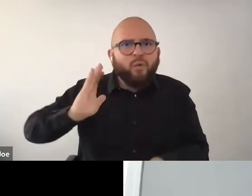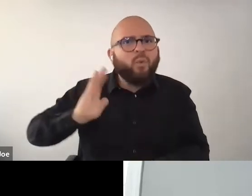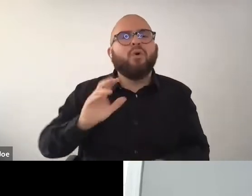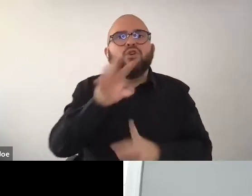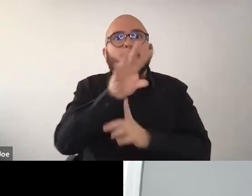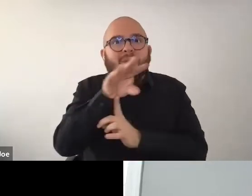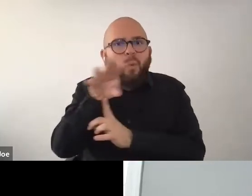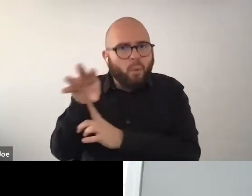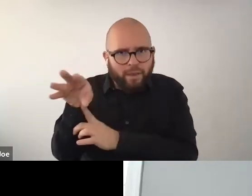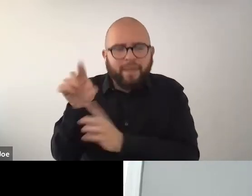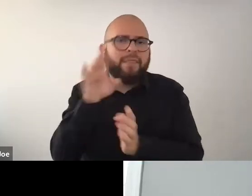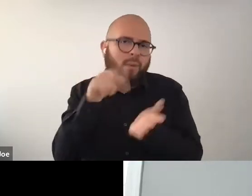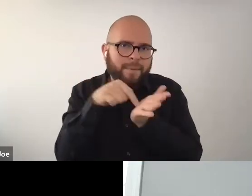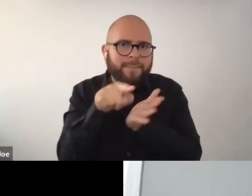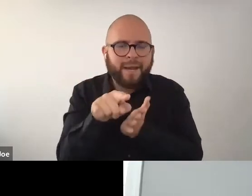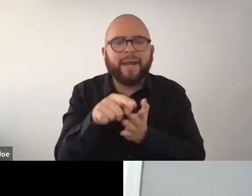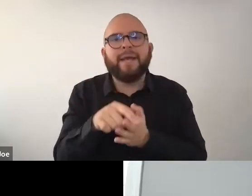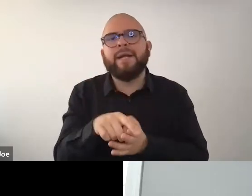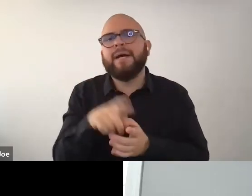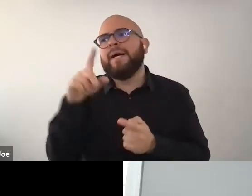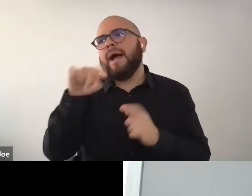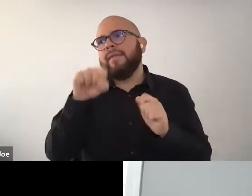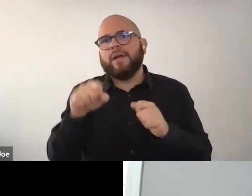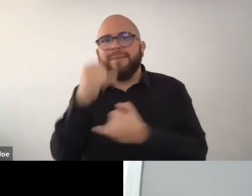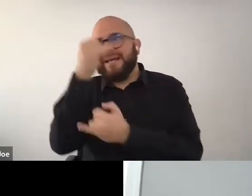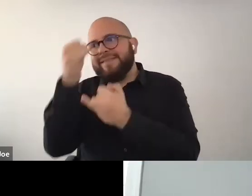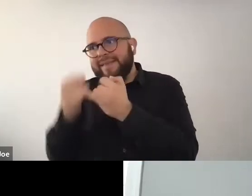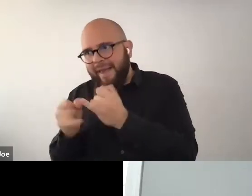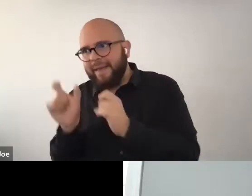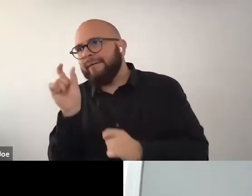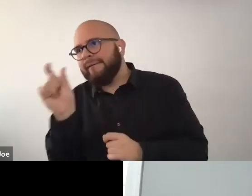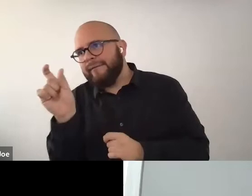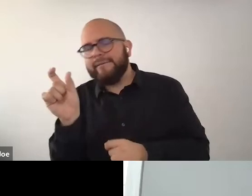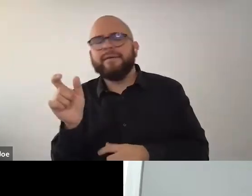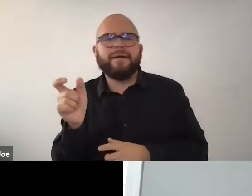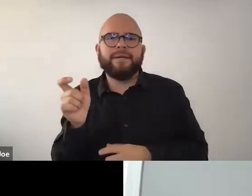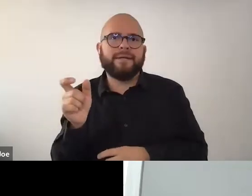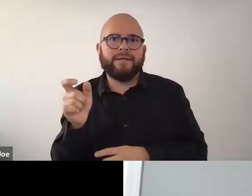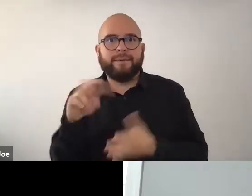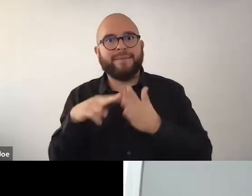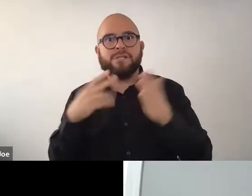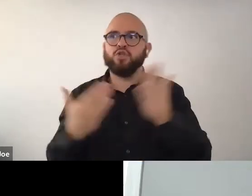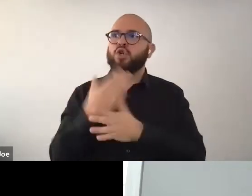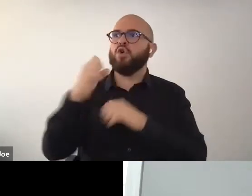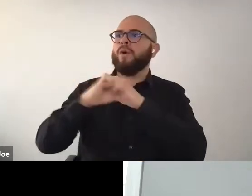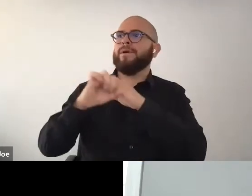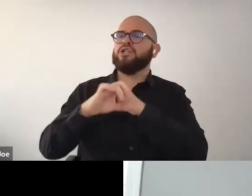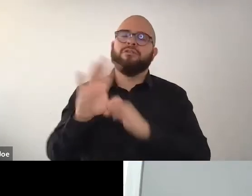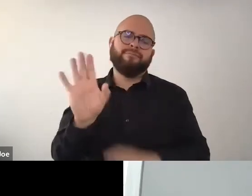and they still can go on the end and not trigger a new spot, as long as it is like a dealer identification,